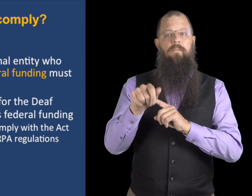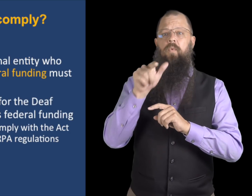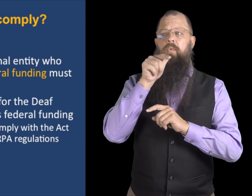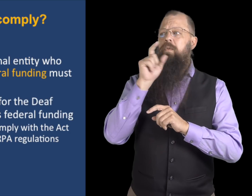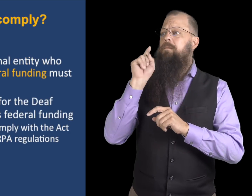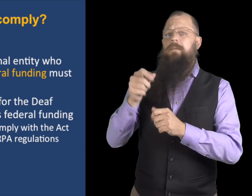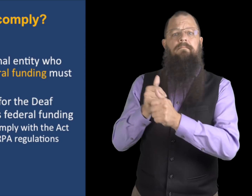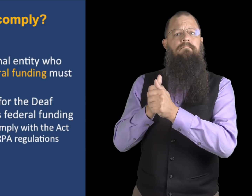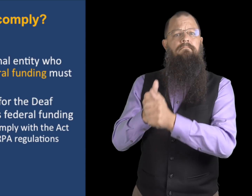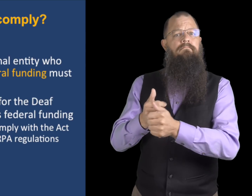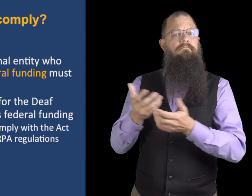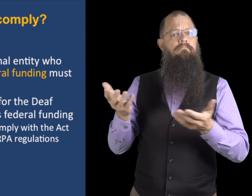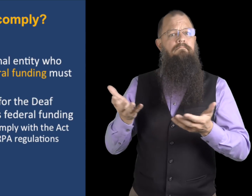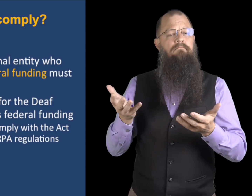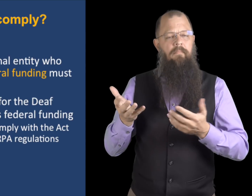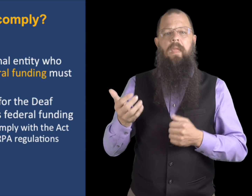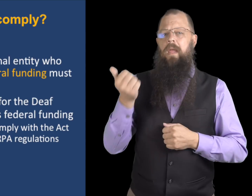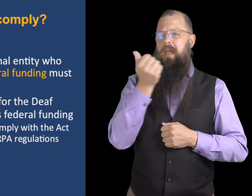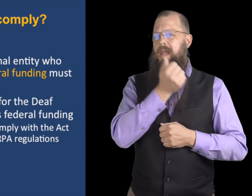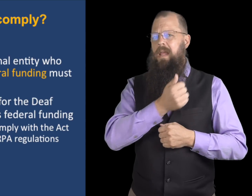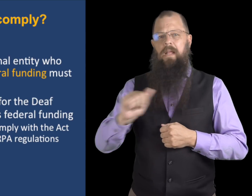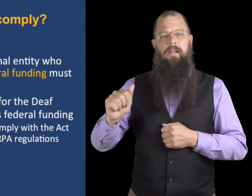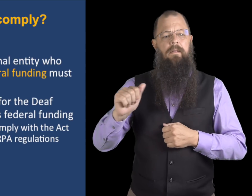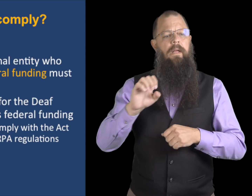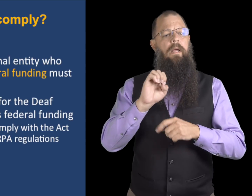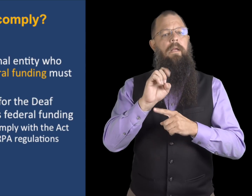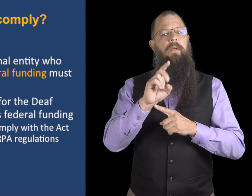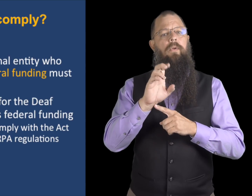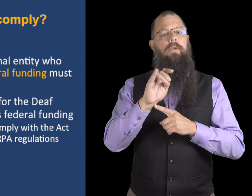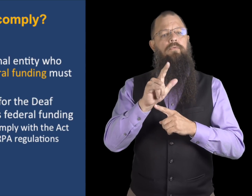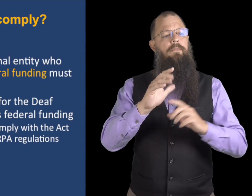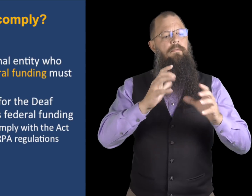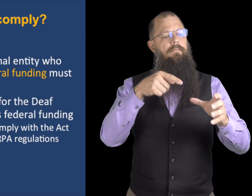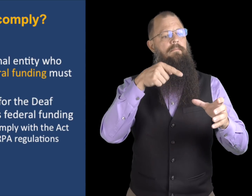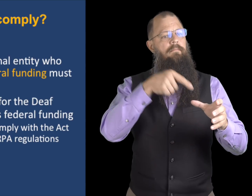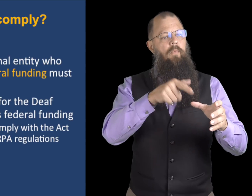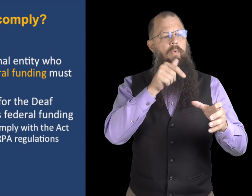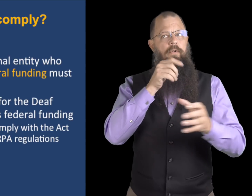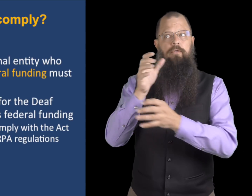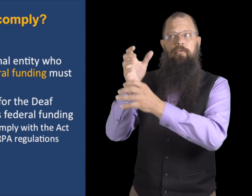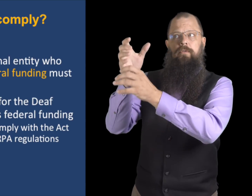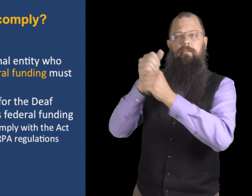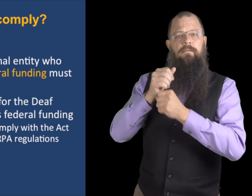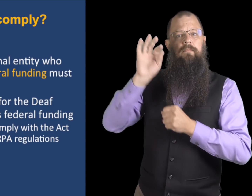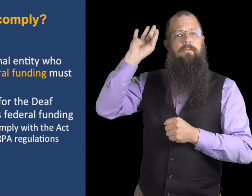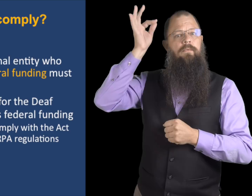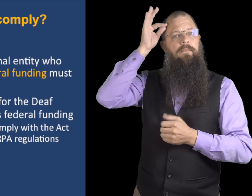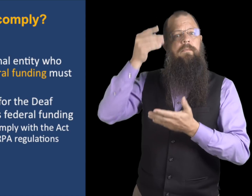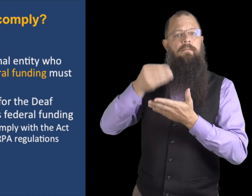Who must comply with FERPA? Any educational entity who receives federal